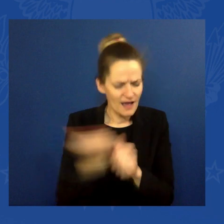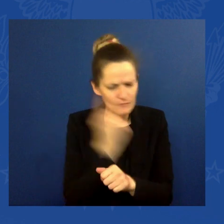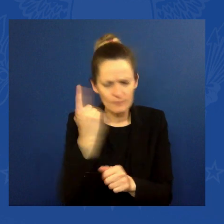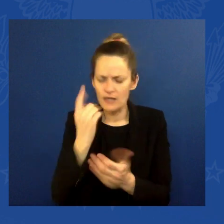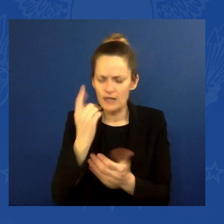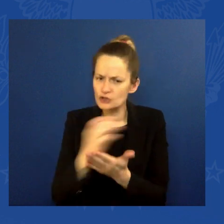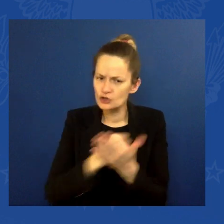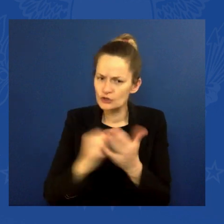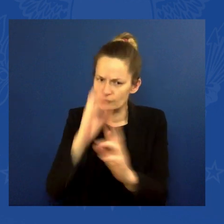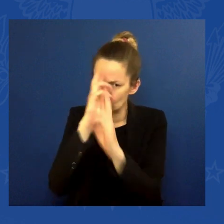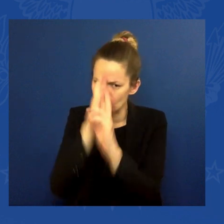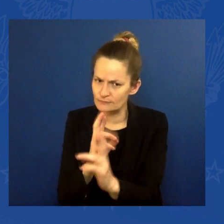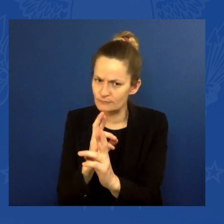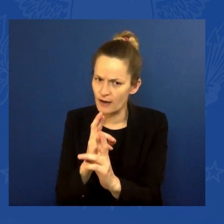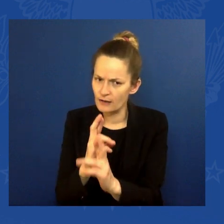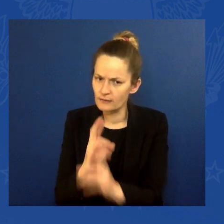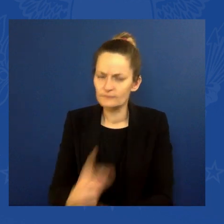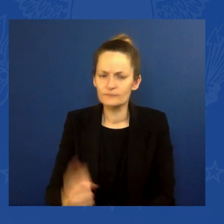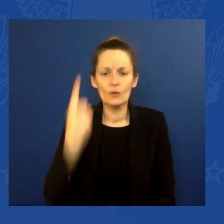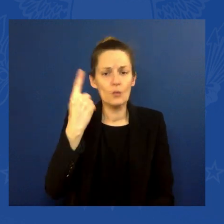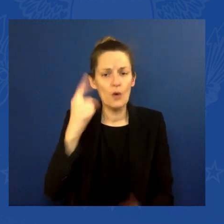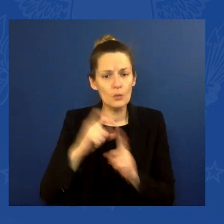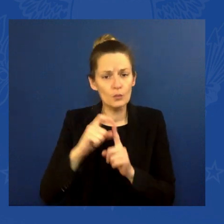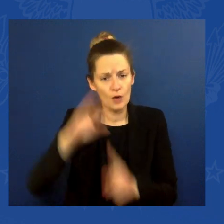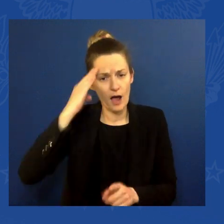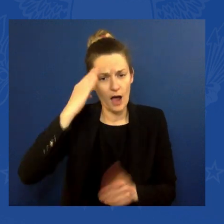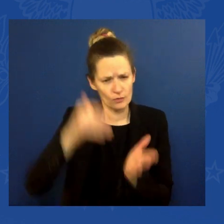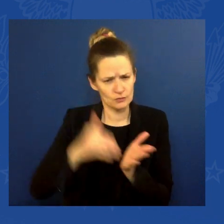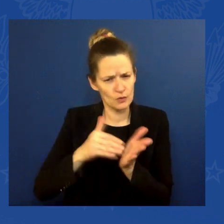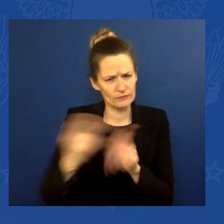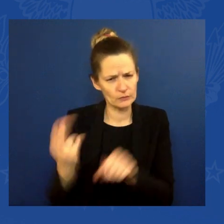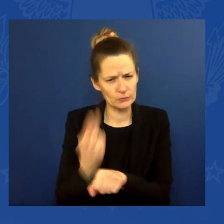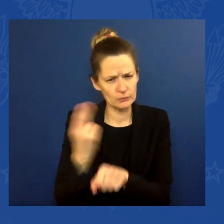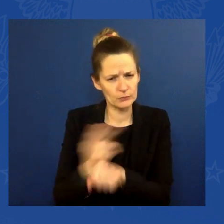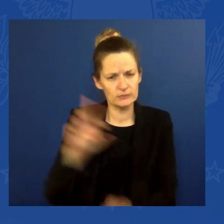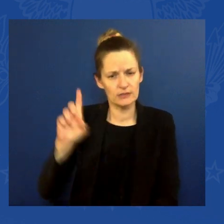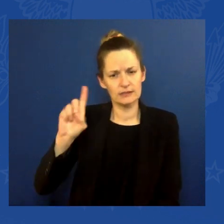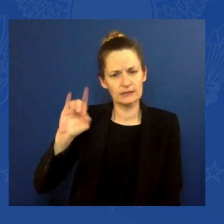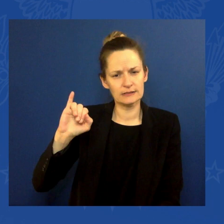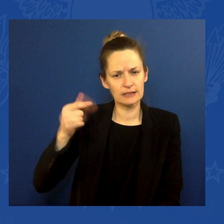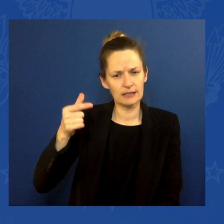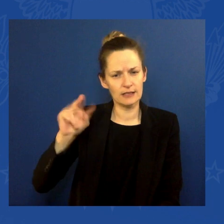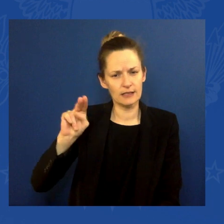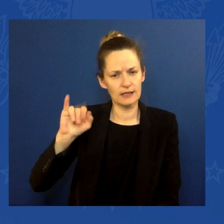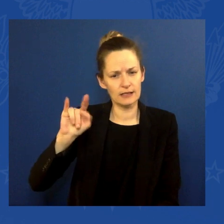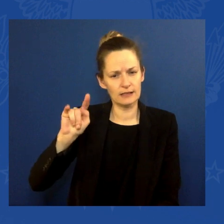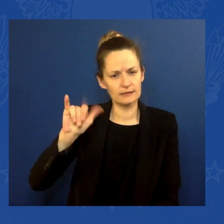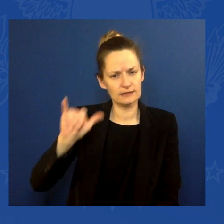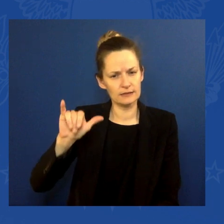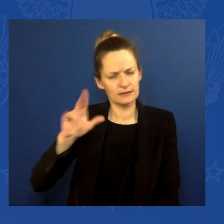treated with "dignity." Dignity. My father would no more walk by the Chairman of the Board of the DuPont Company